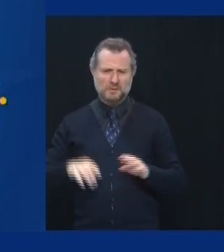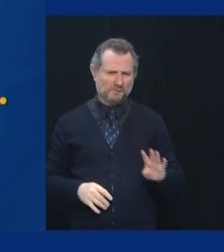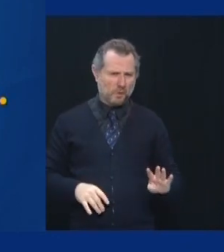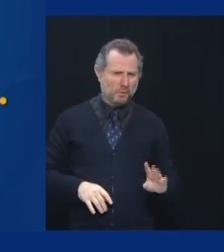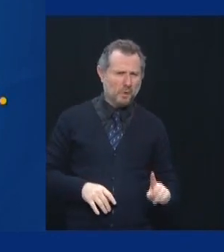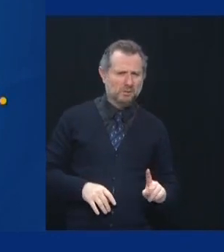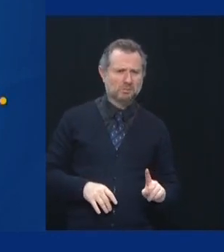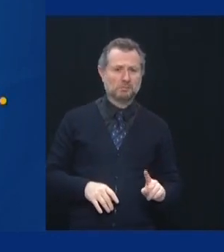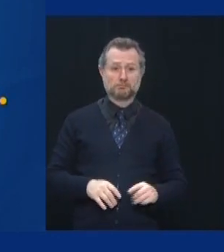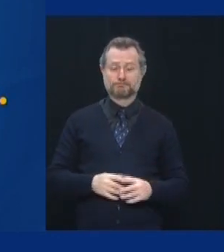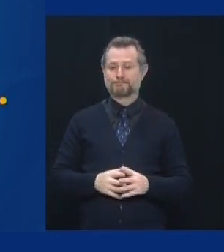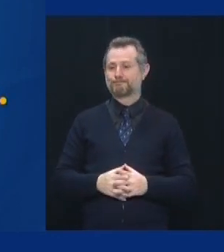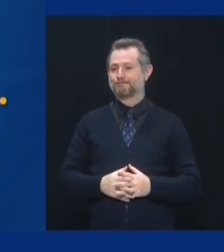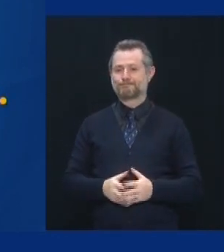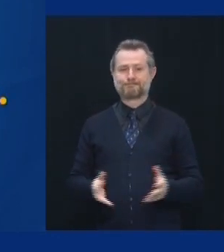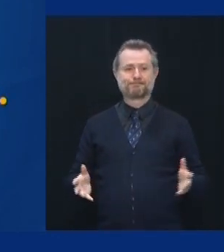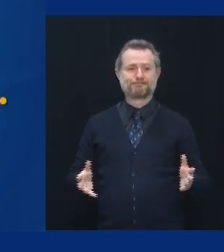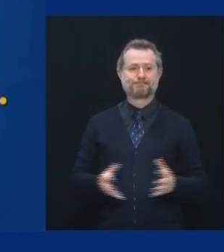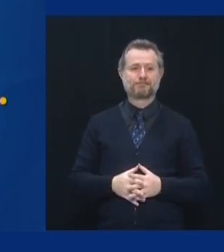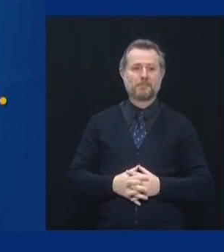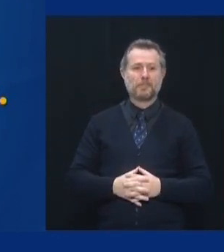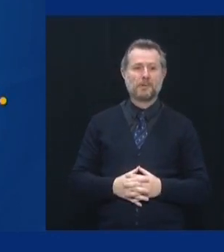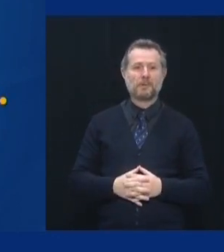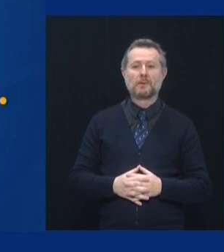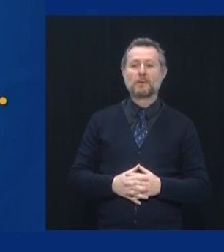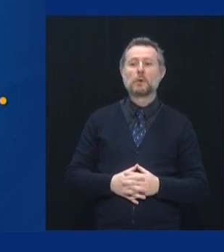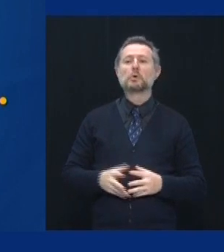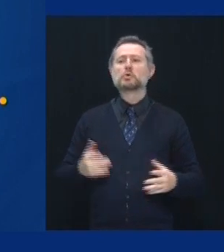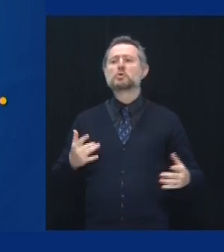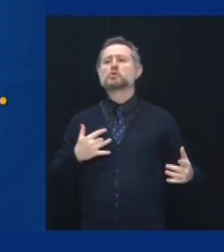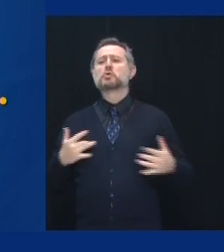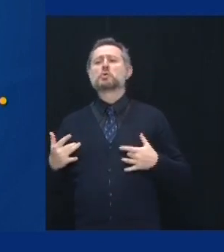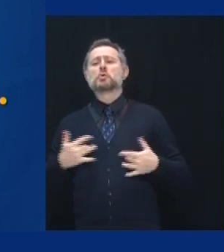AND DIFFERENTIAL. NORTHERN COUNTRY 75/55.